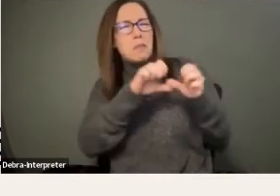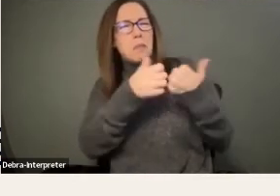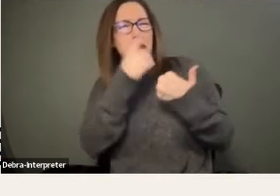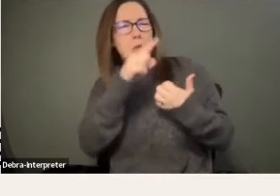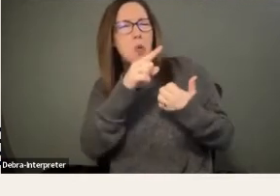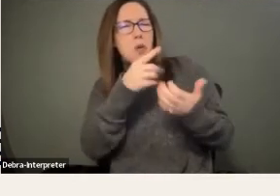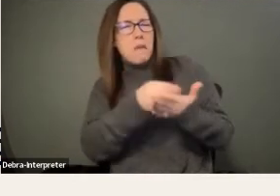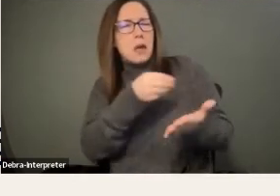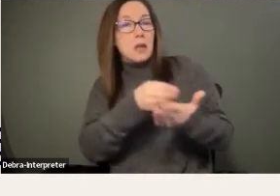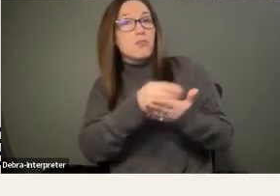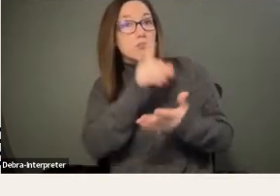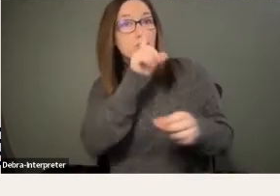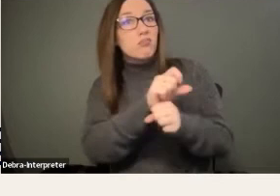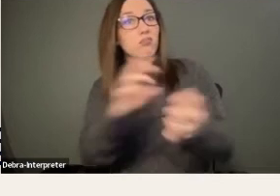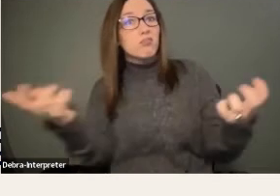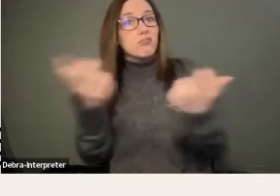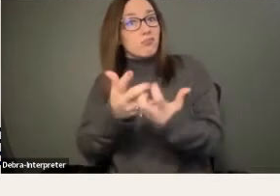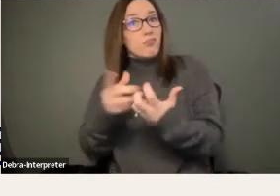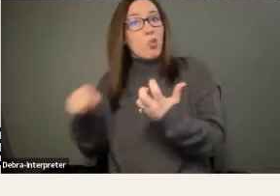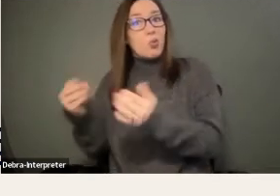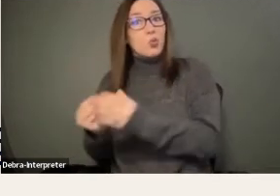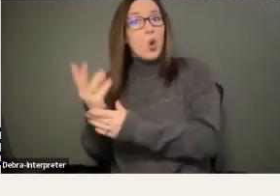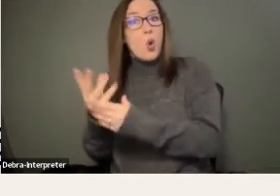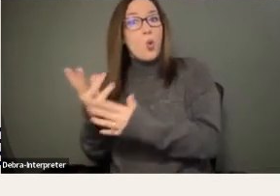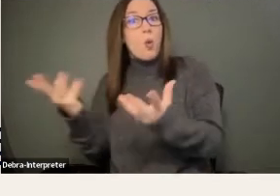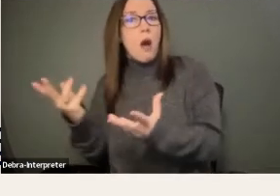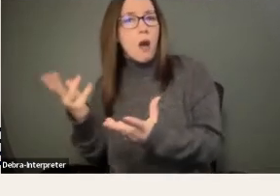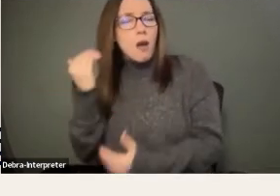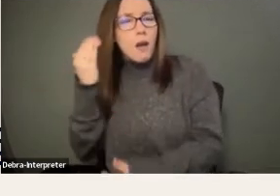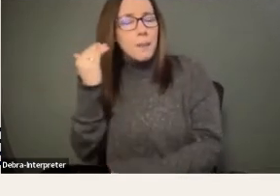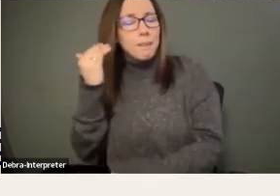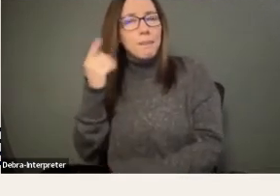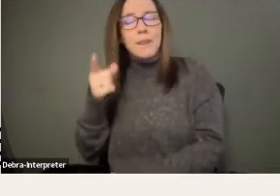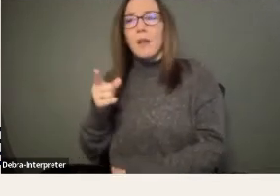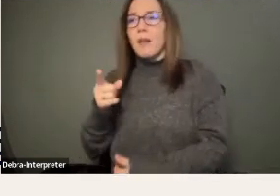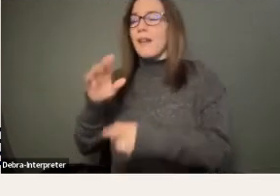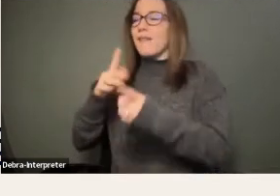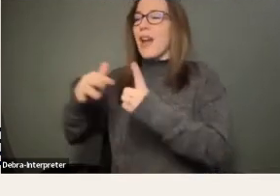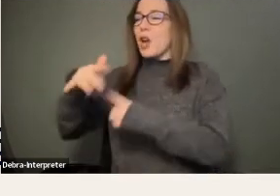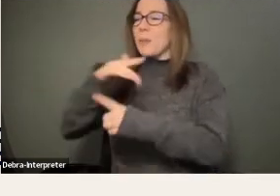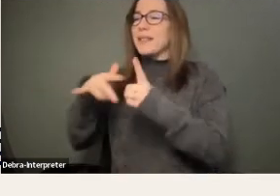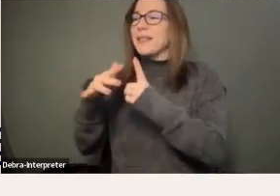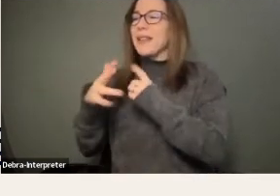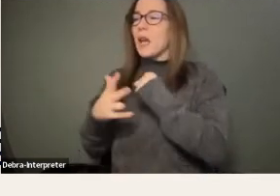producers to go to them for funding but they are actually very appropriate for growers who are